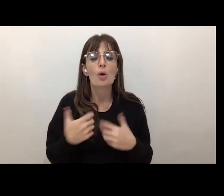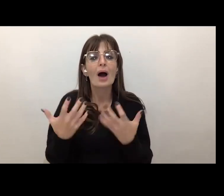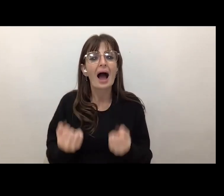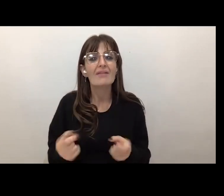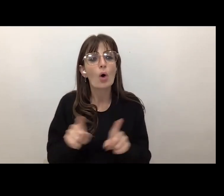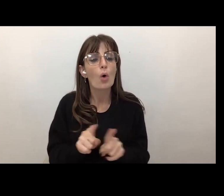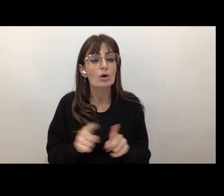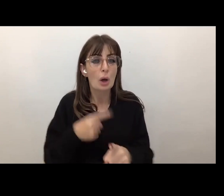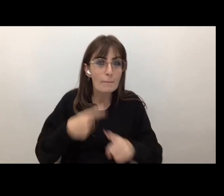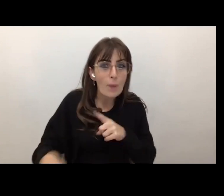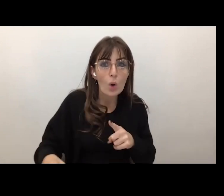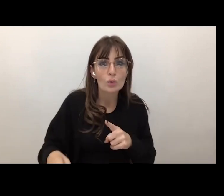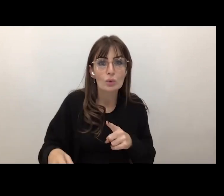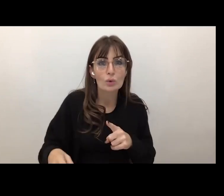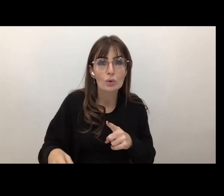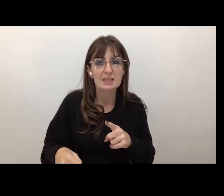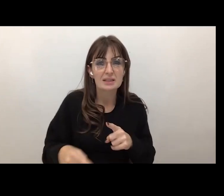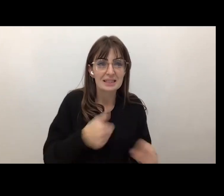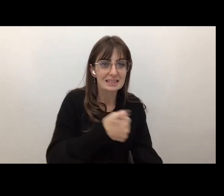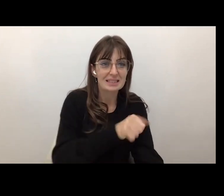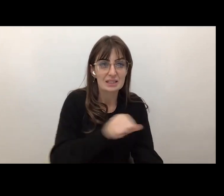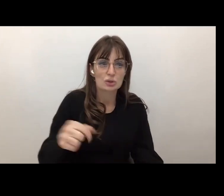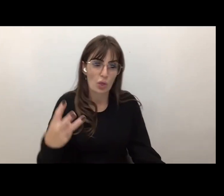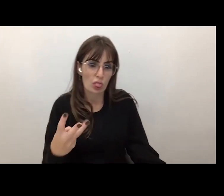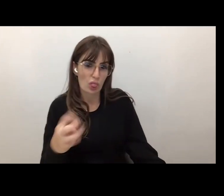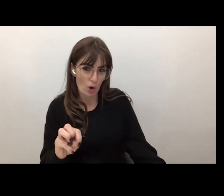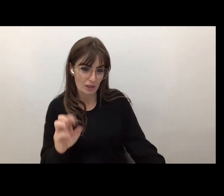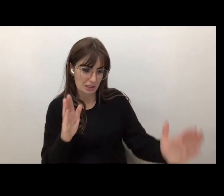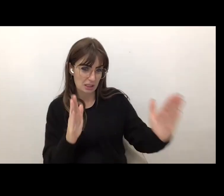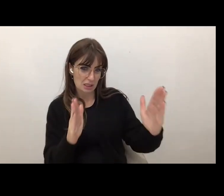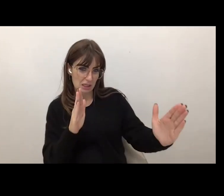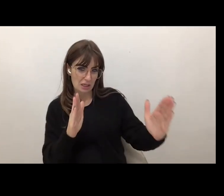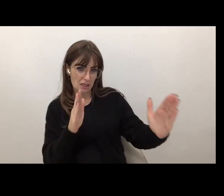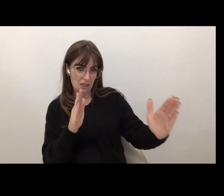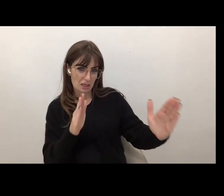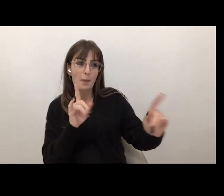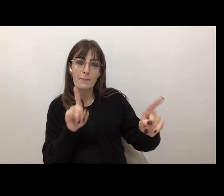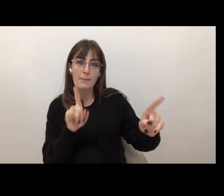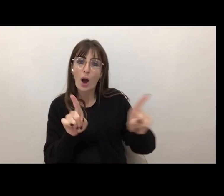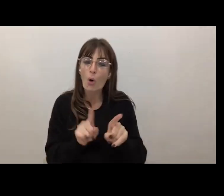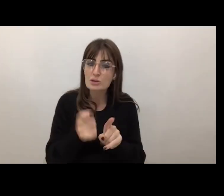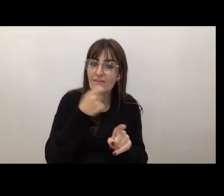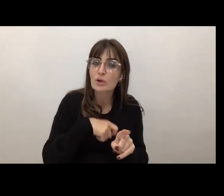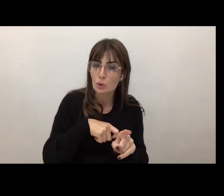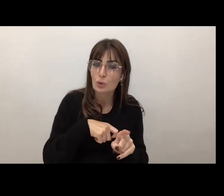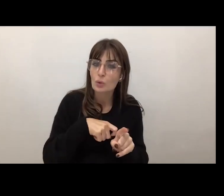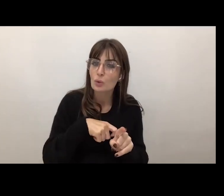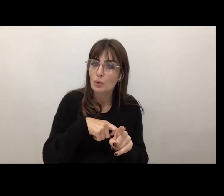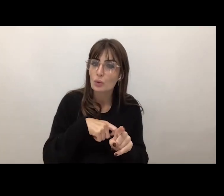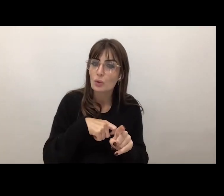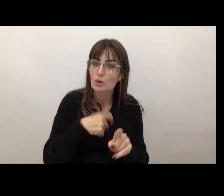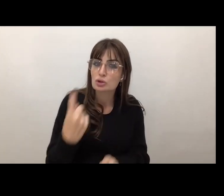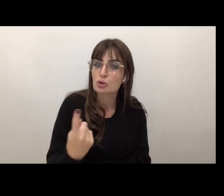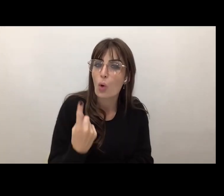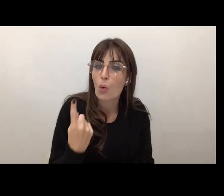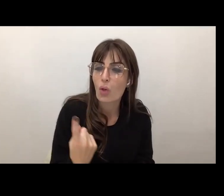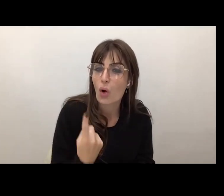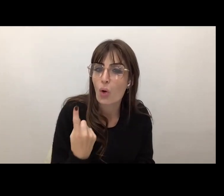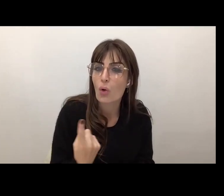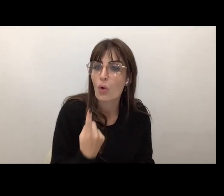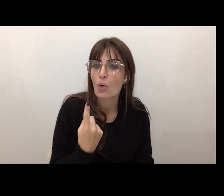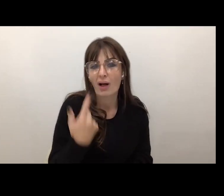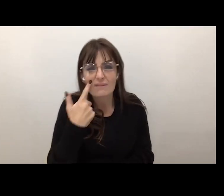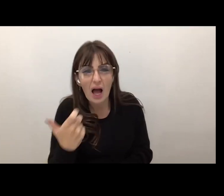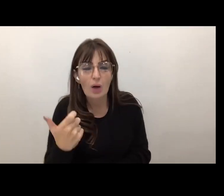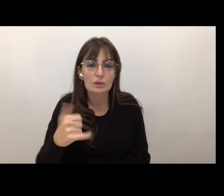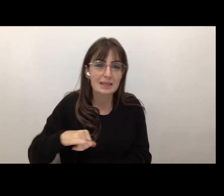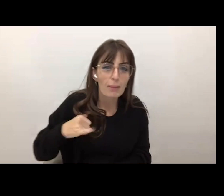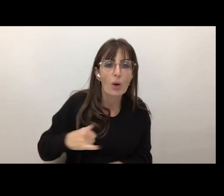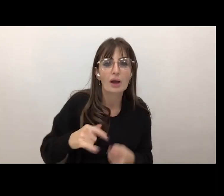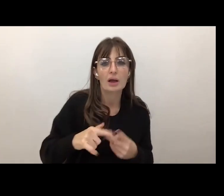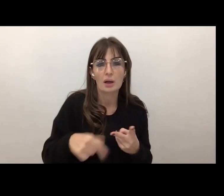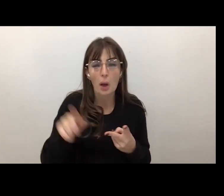Most in the 6 to 30 range. We have also got some people, if you employees, people who are